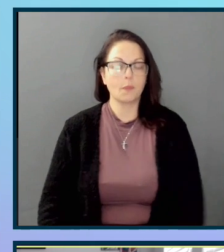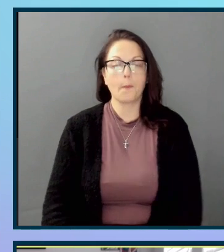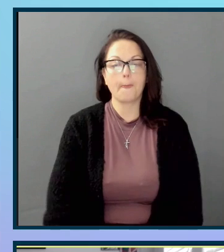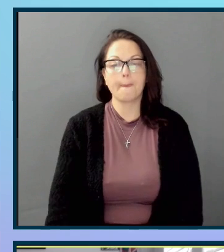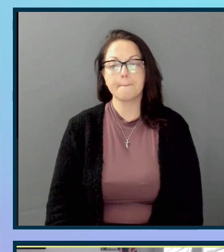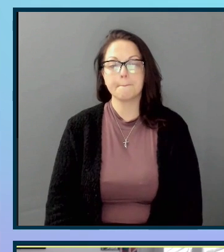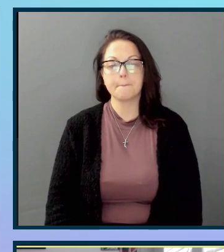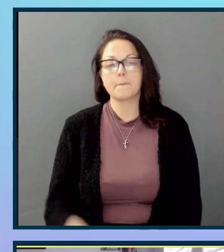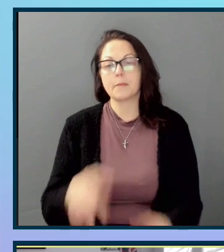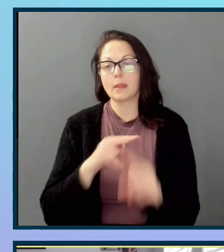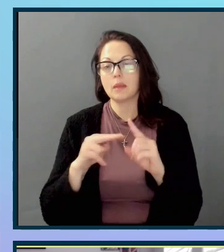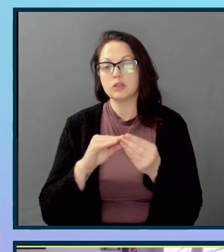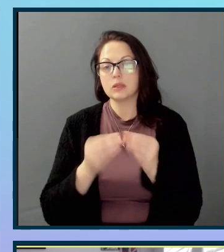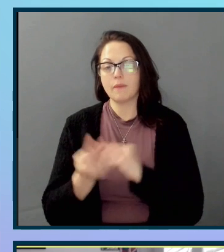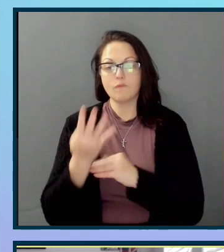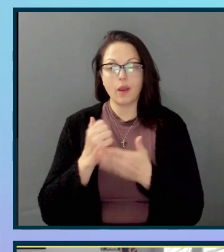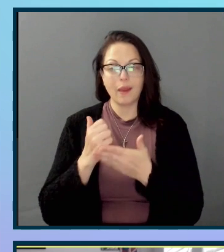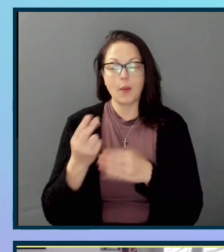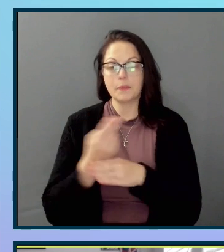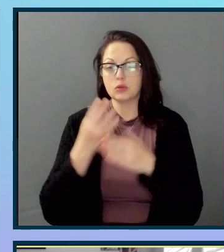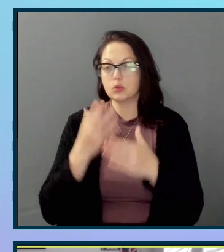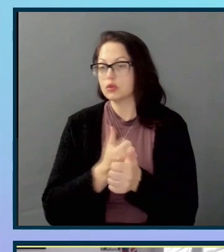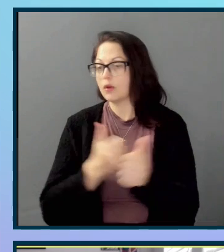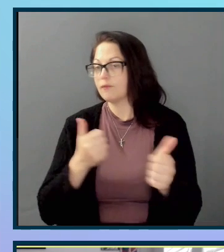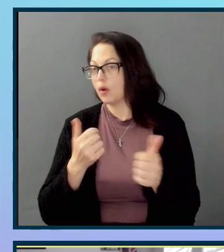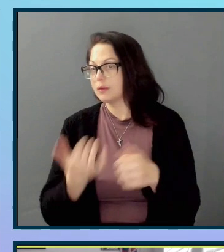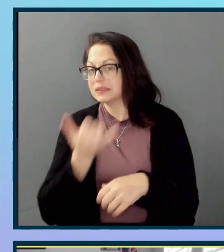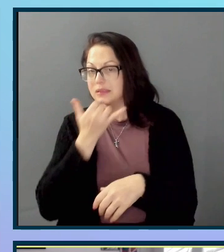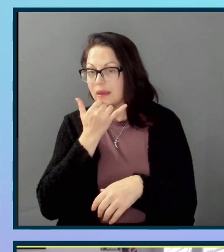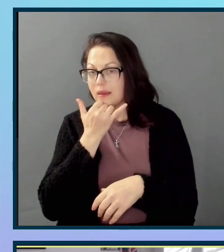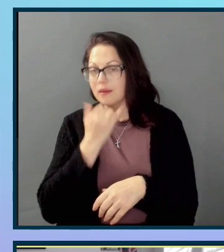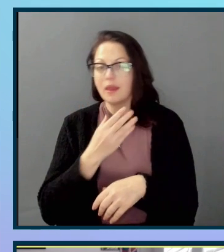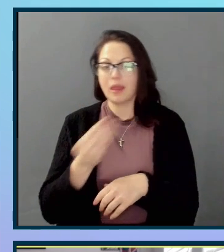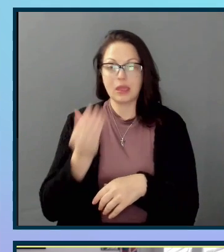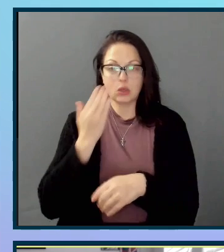Objective four: Help users avoid mistakes and know how to correct them.